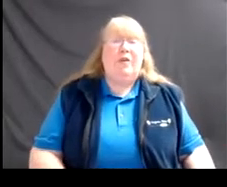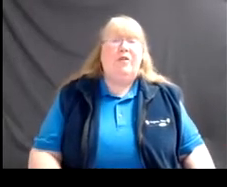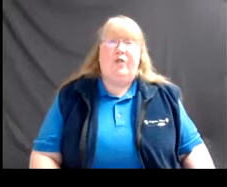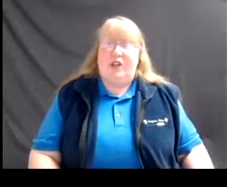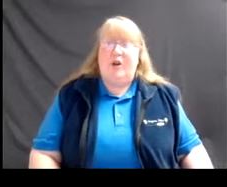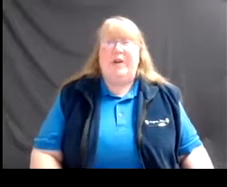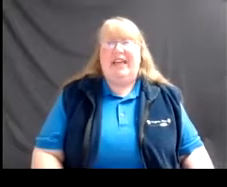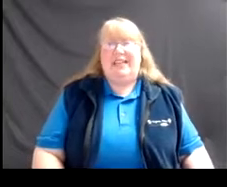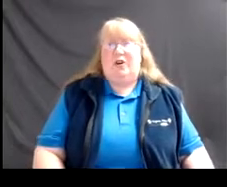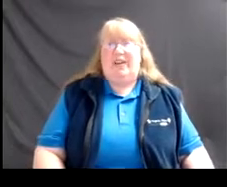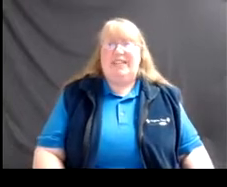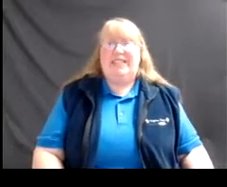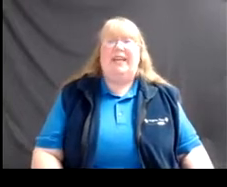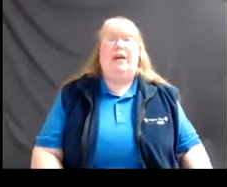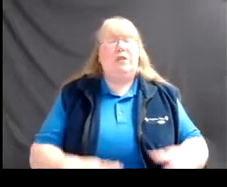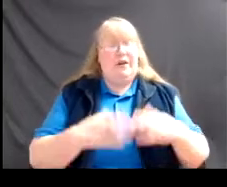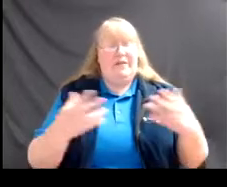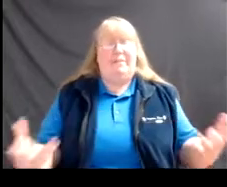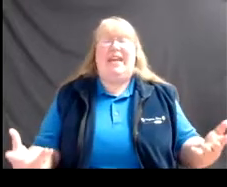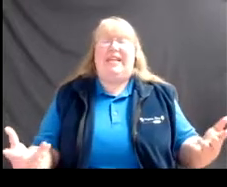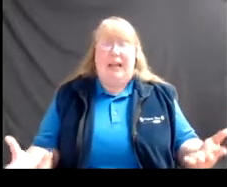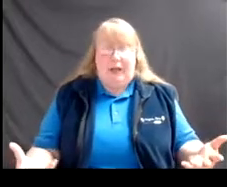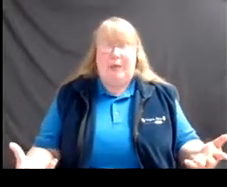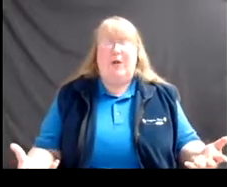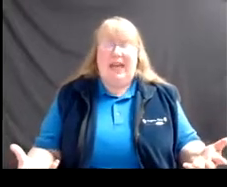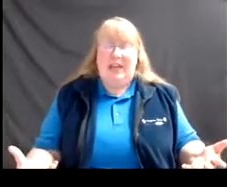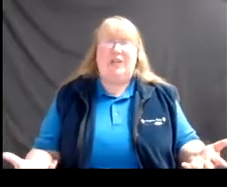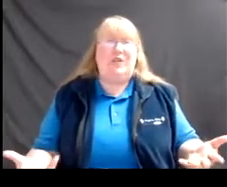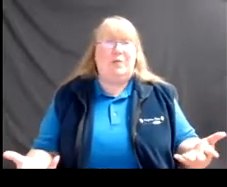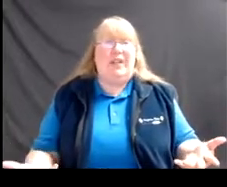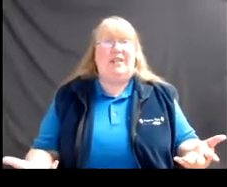The Virginia Relay Service is one of the many Telecommunications Relay